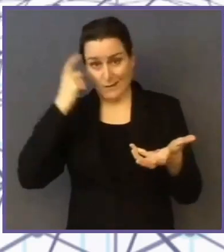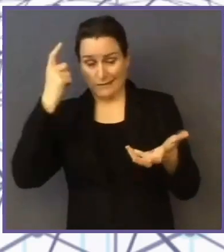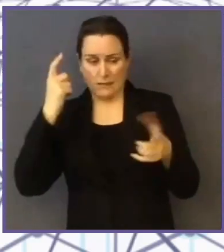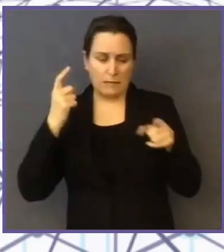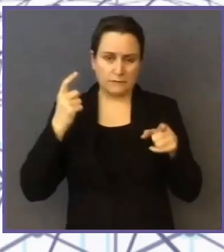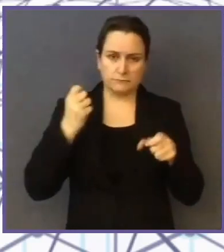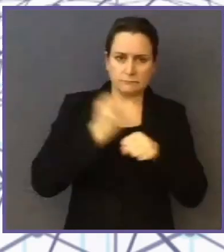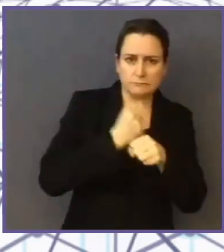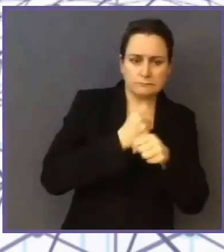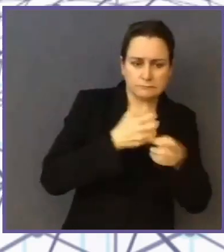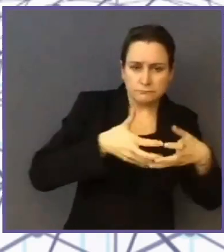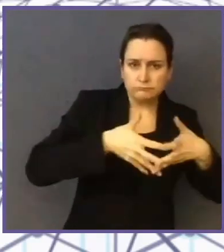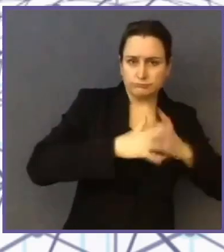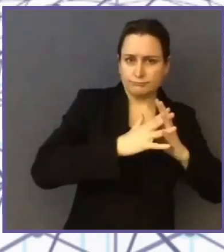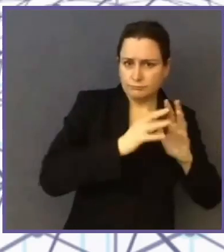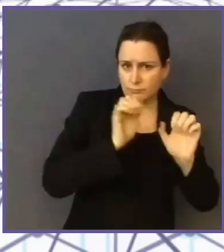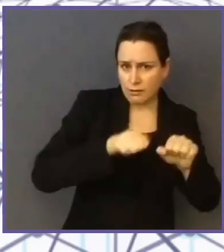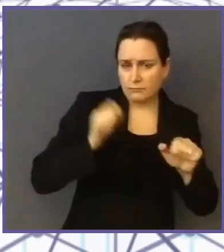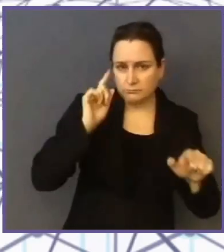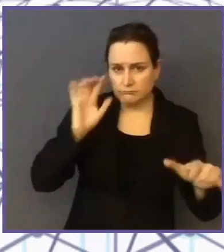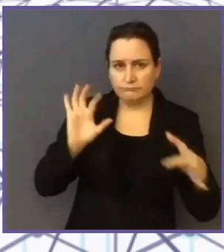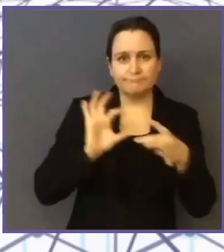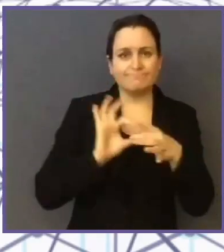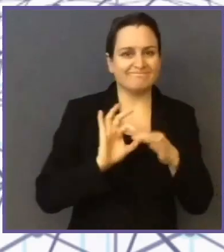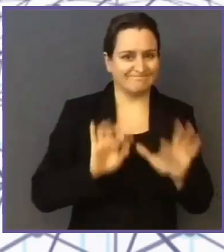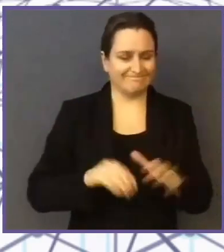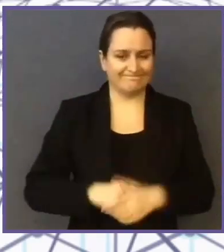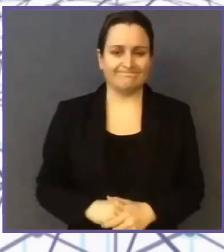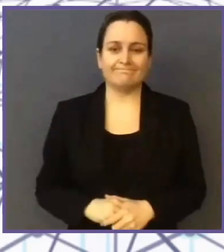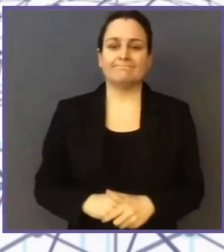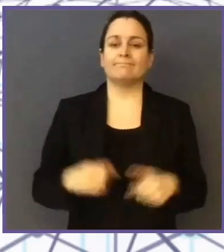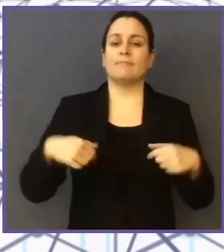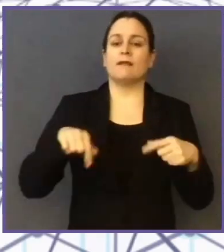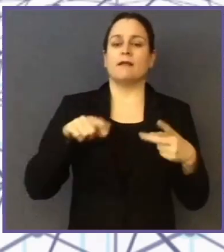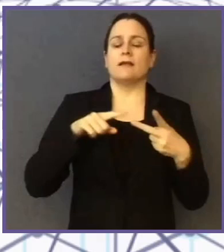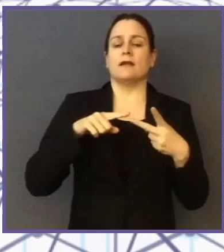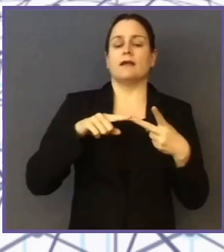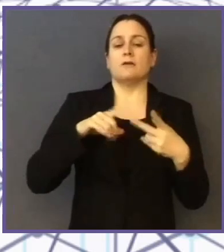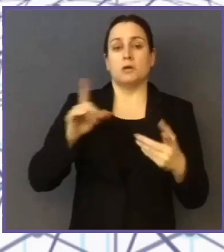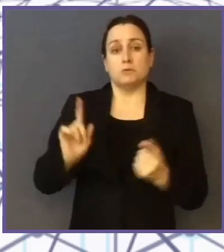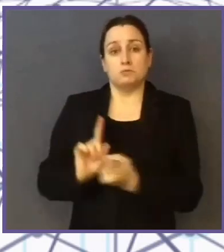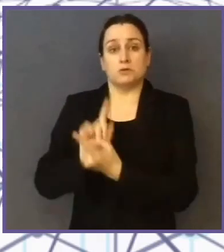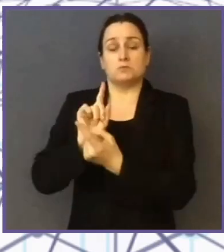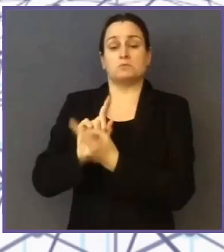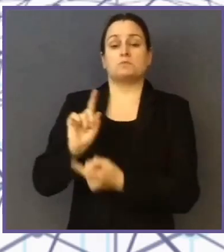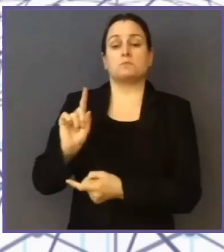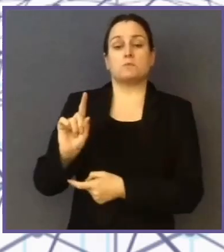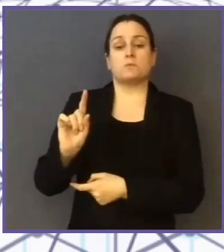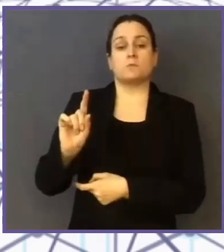During this time, we also hooked up with Rosie Gowan, who's an occupational therapist at the University of Limerick.